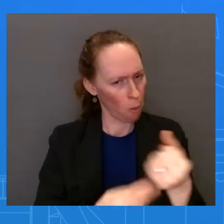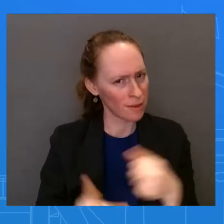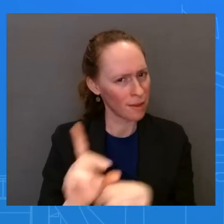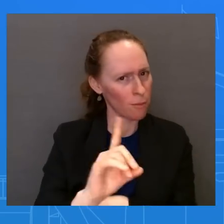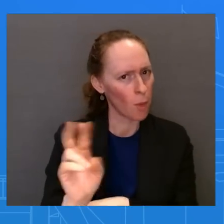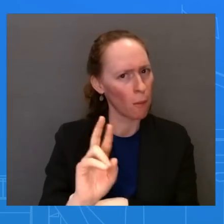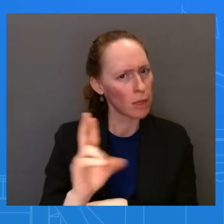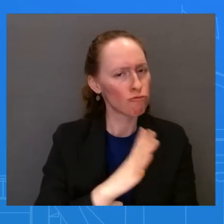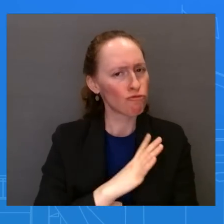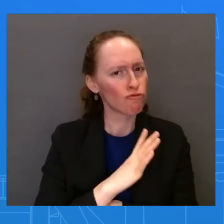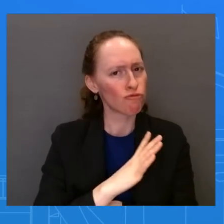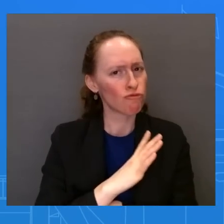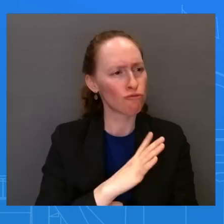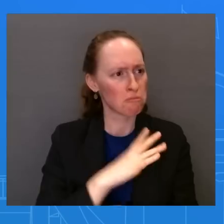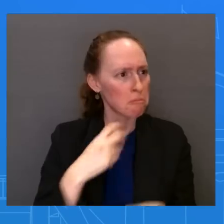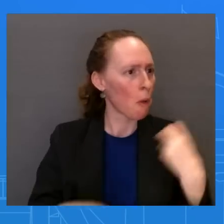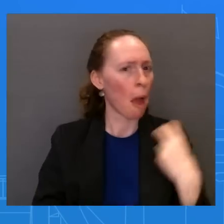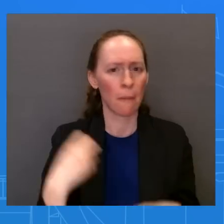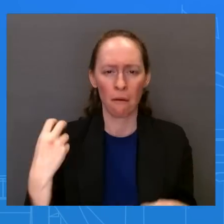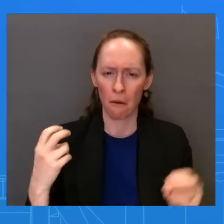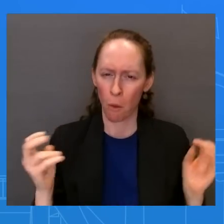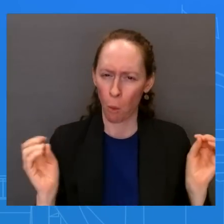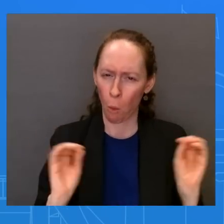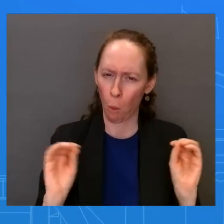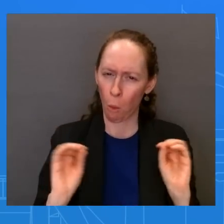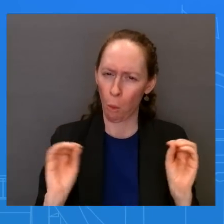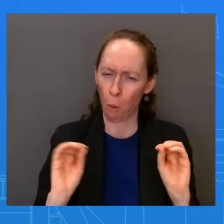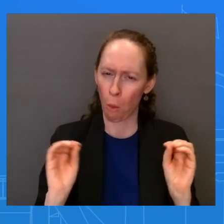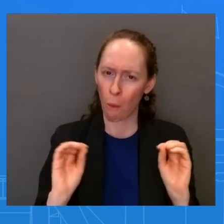And, again, it's been done in a bipartisan way,